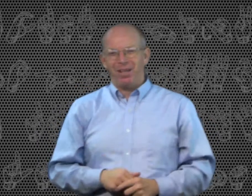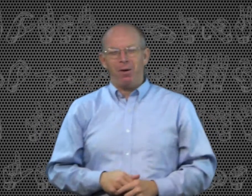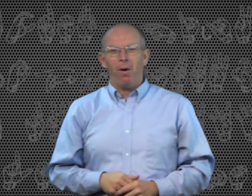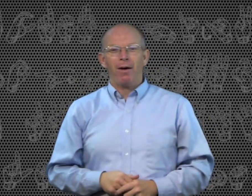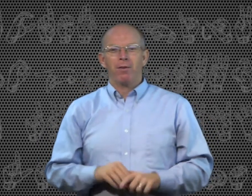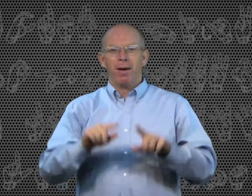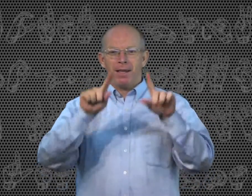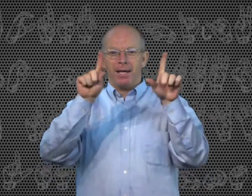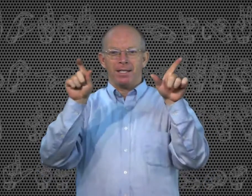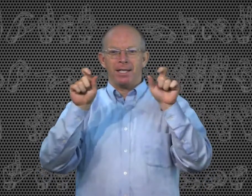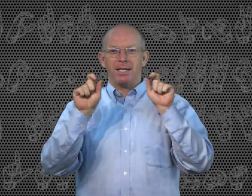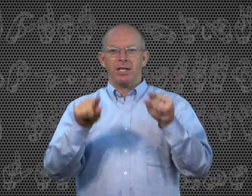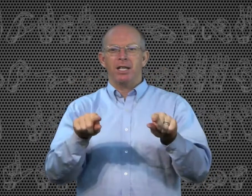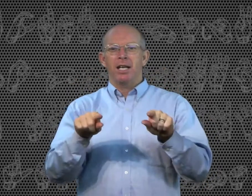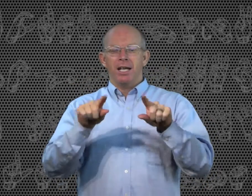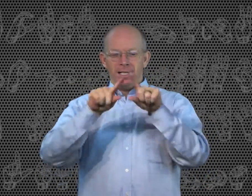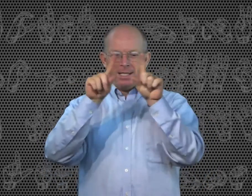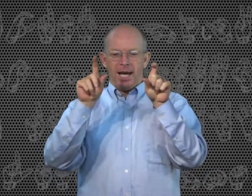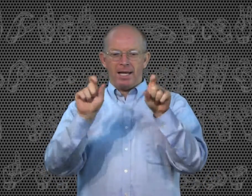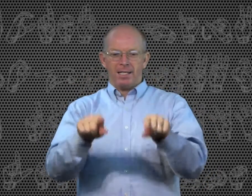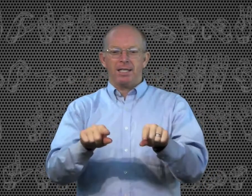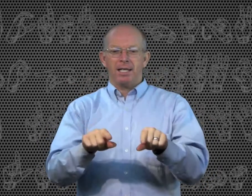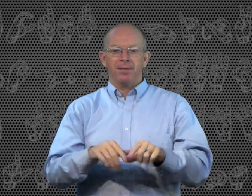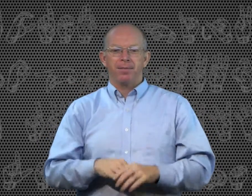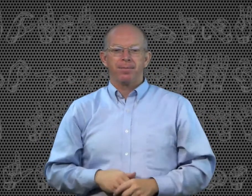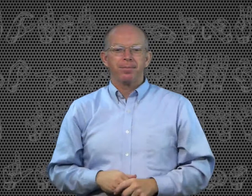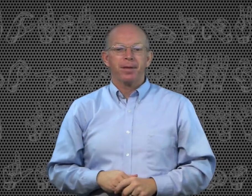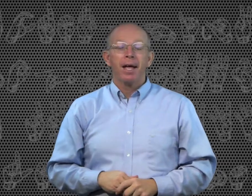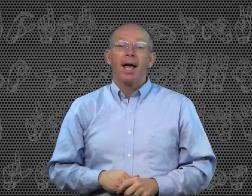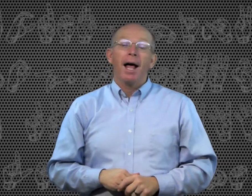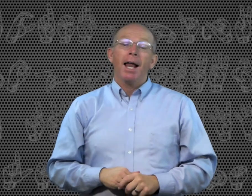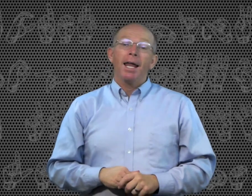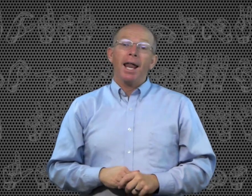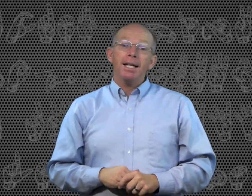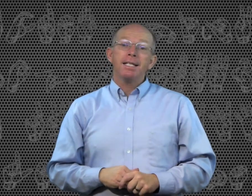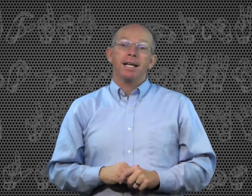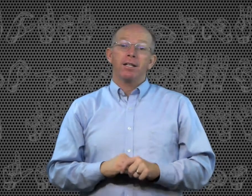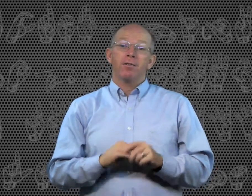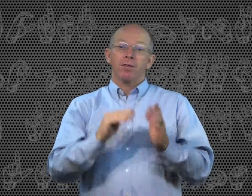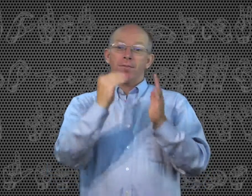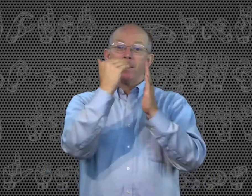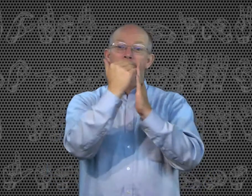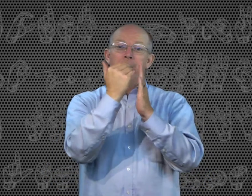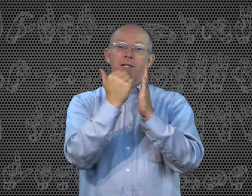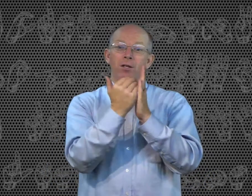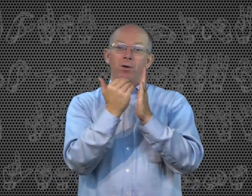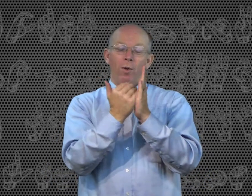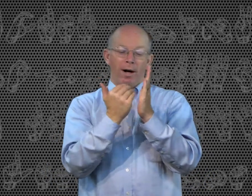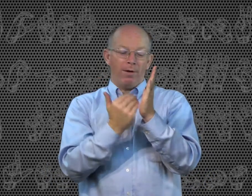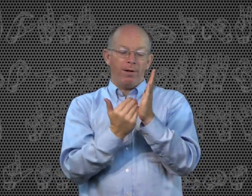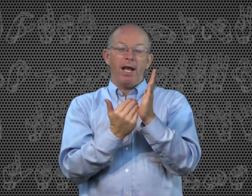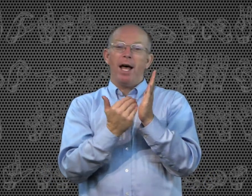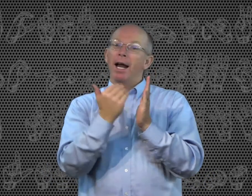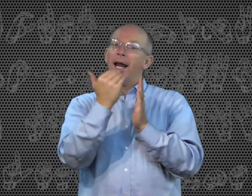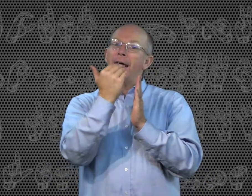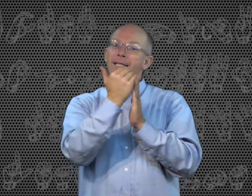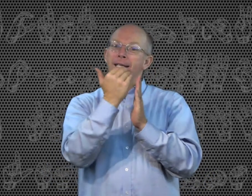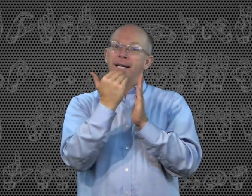You don't have to make that distinction. TEST LESSON You have seen me do this quite often.